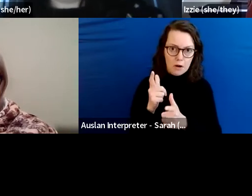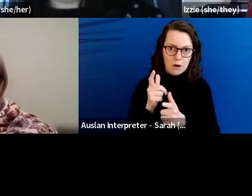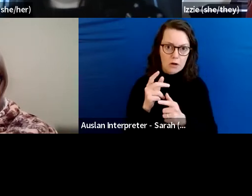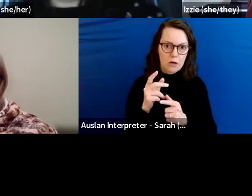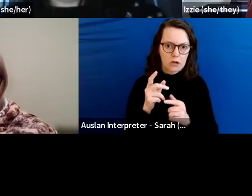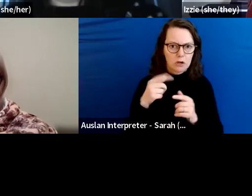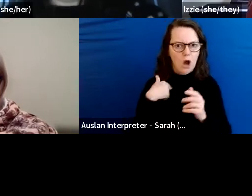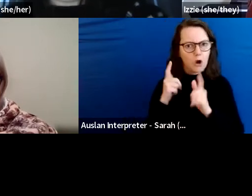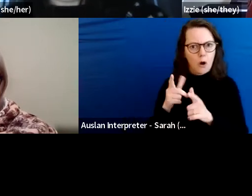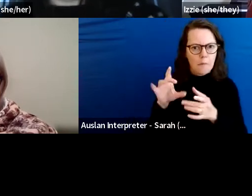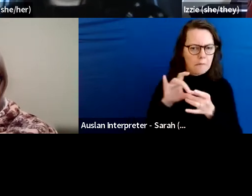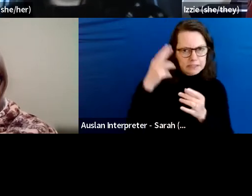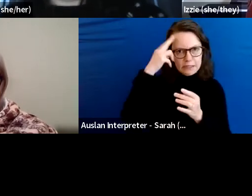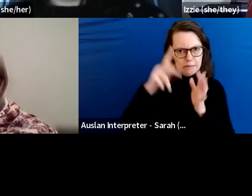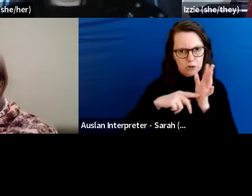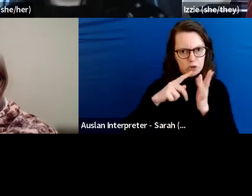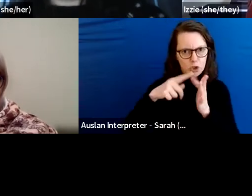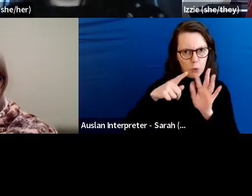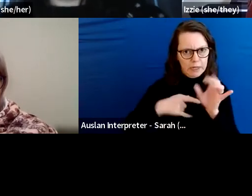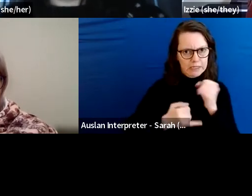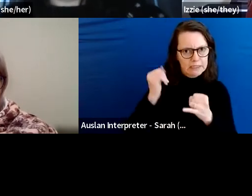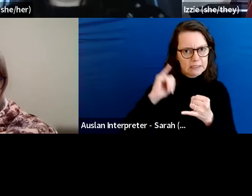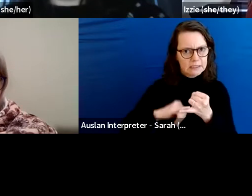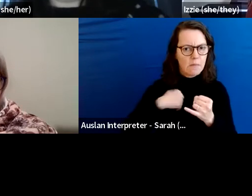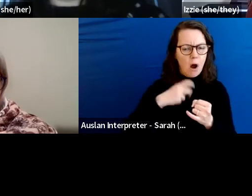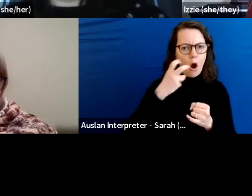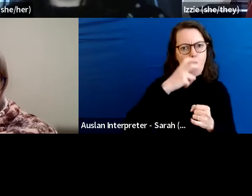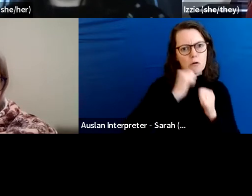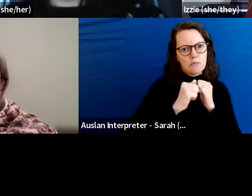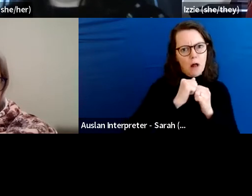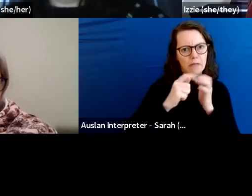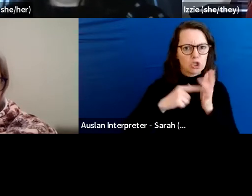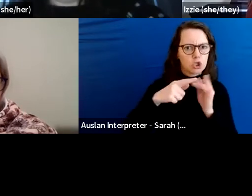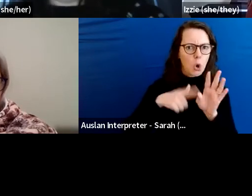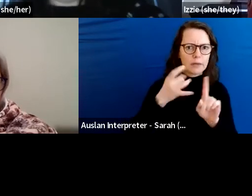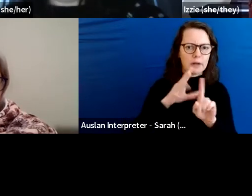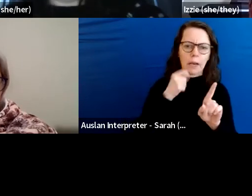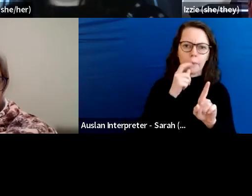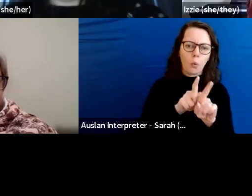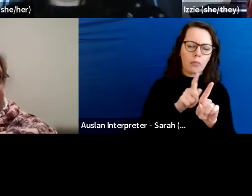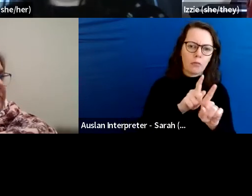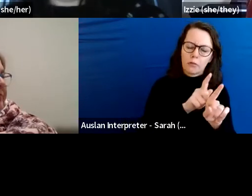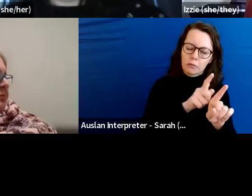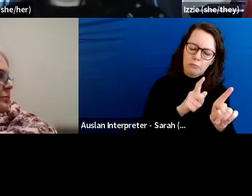especially early one was Joey's and but as my older brother was a Joey I contact along true.